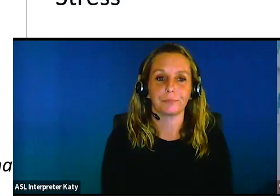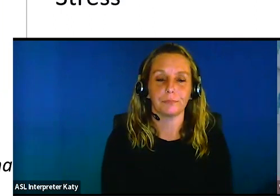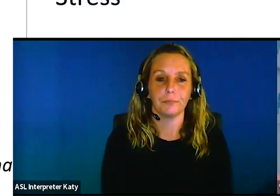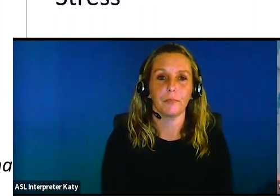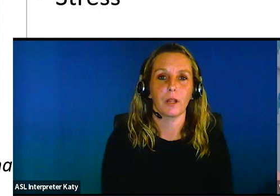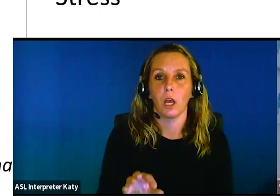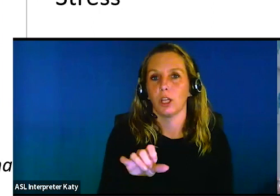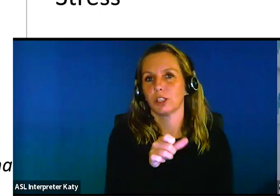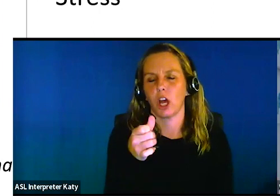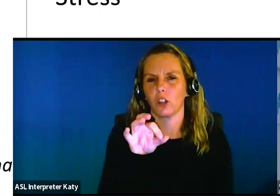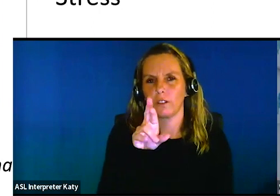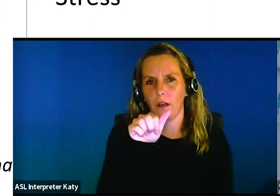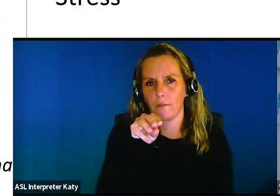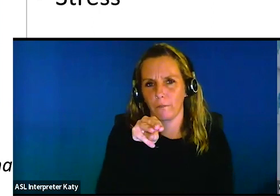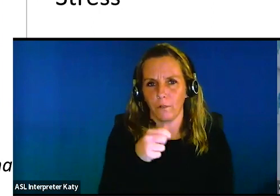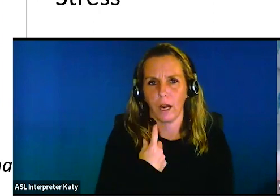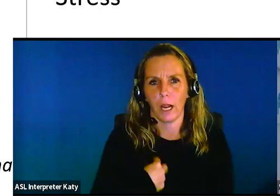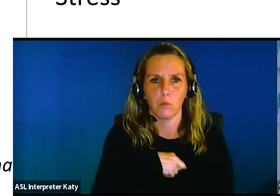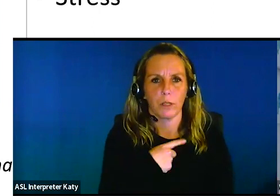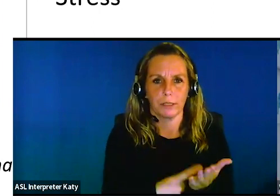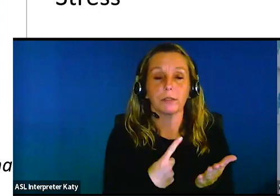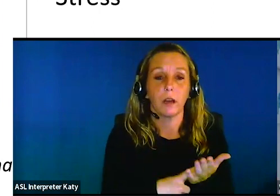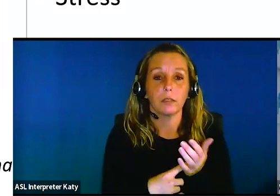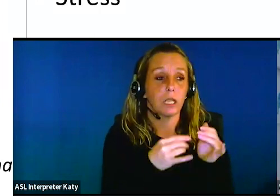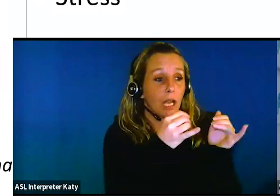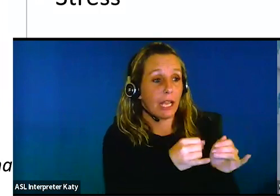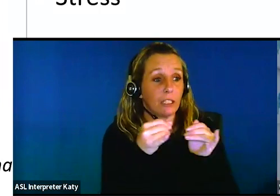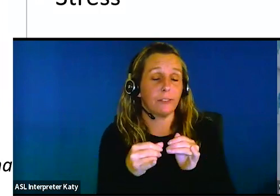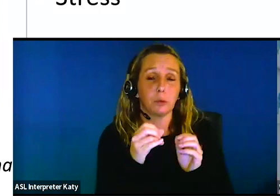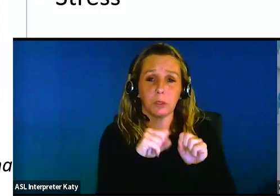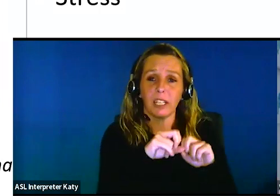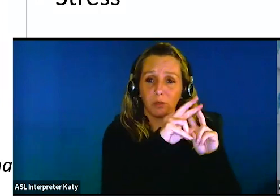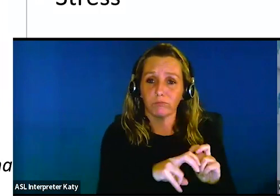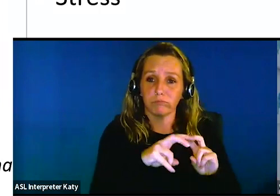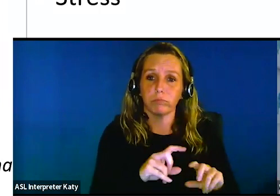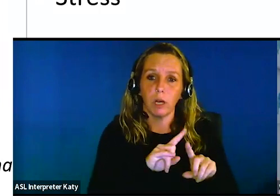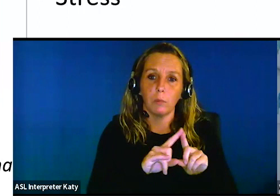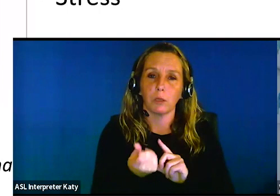So as we look at the individuals, but the individual lives in communities,